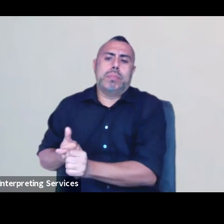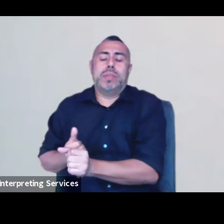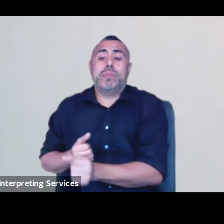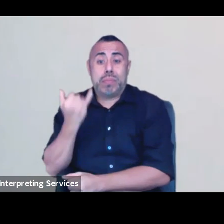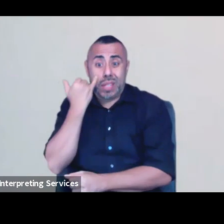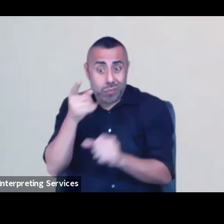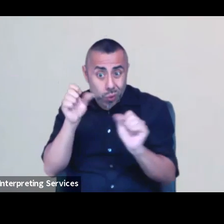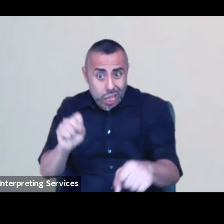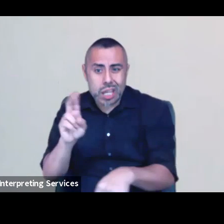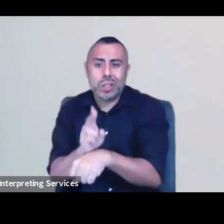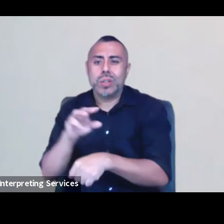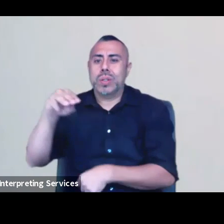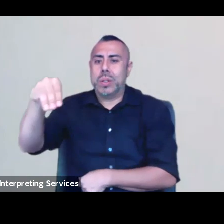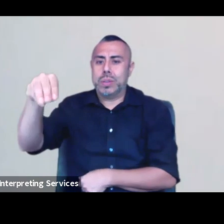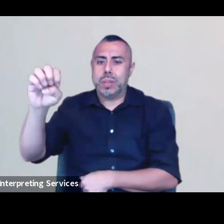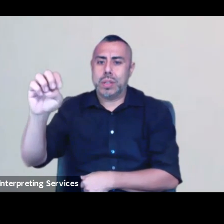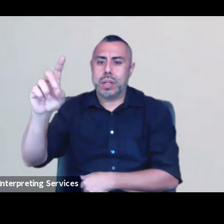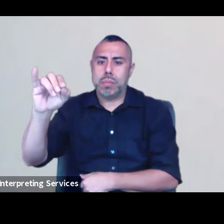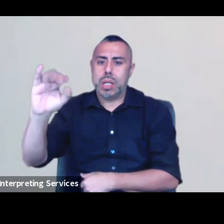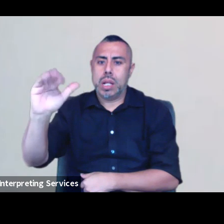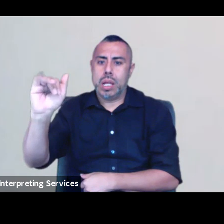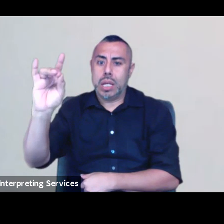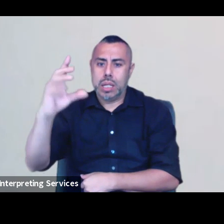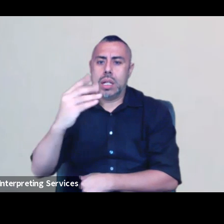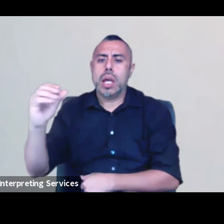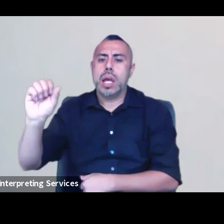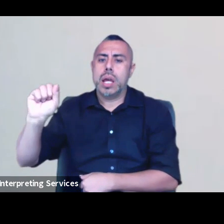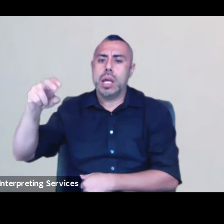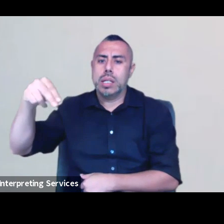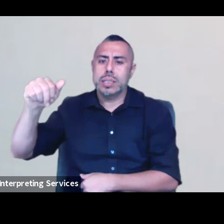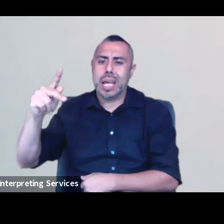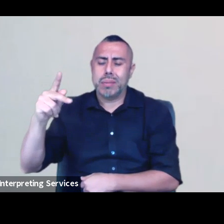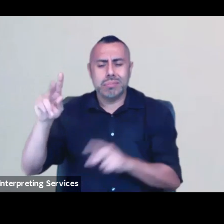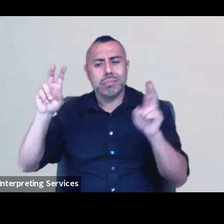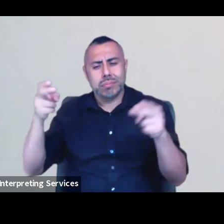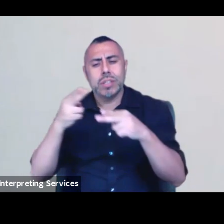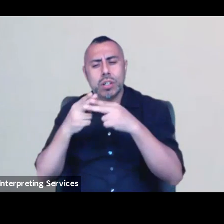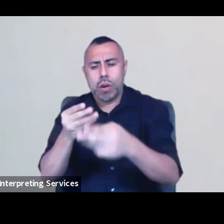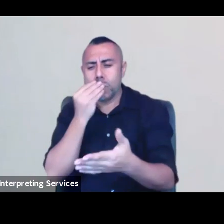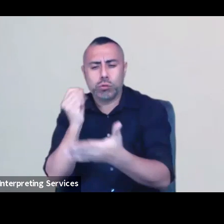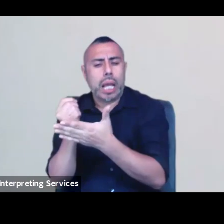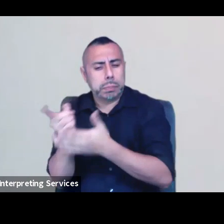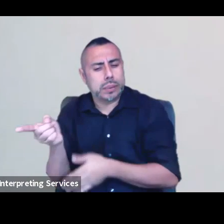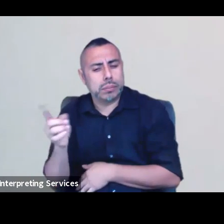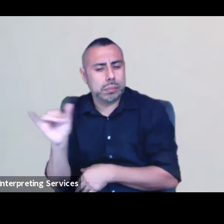aka food stamps, and other government safety net programs. If you have a family safety net